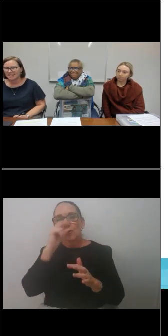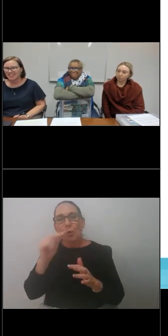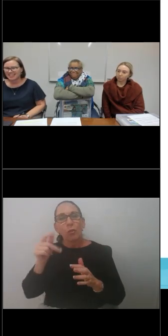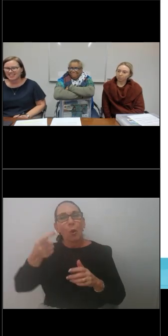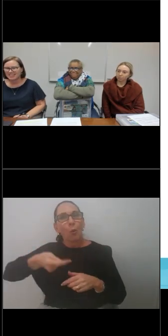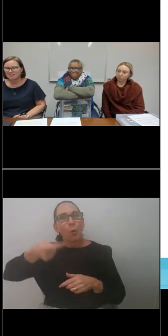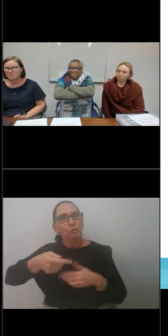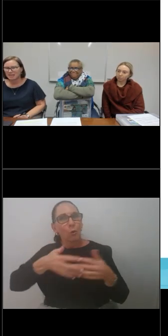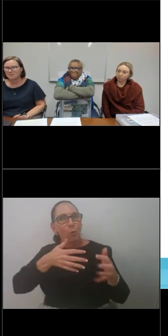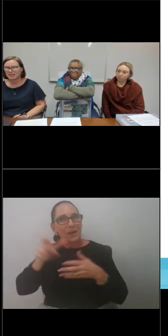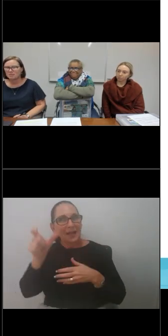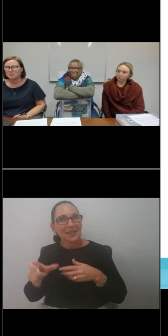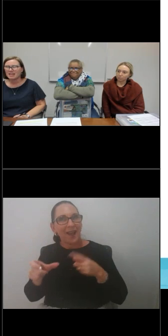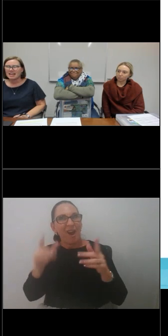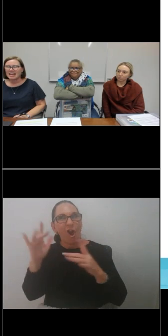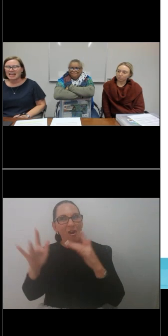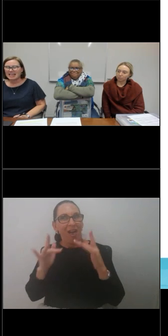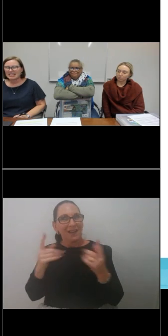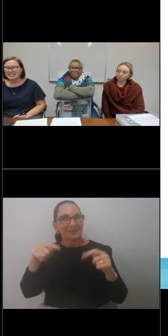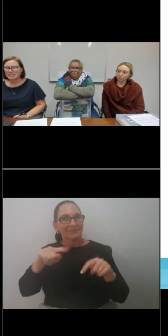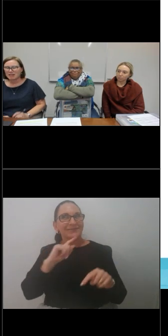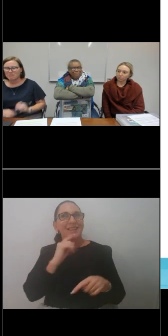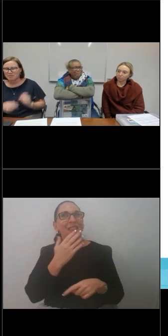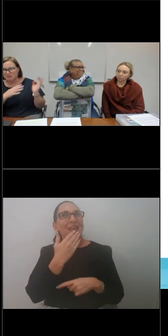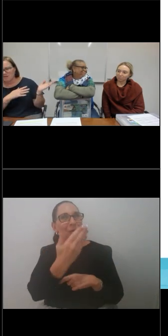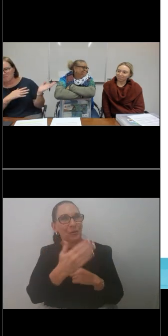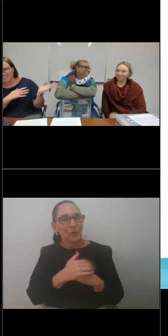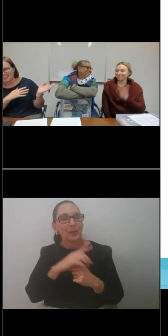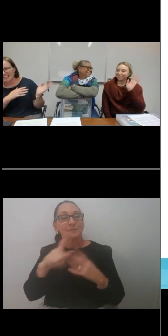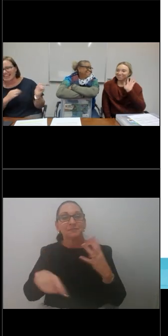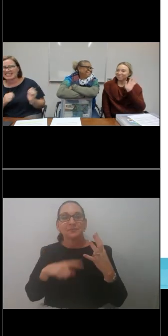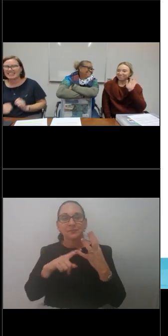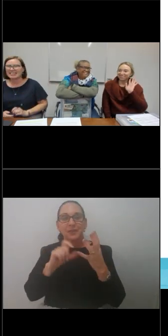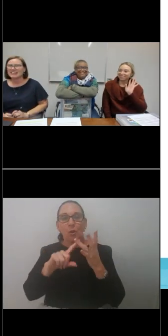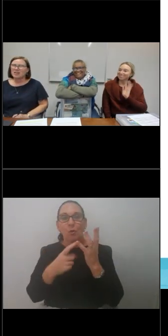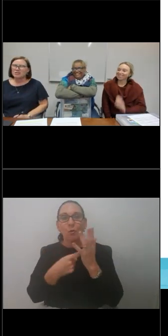thank you Neil for being available and lastly we have Courtney Mobbs down the end here who's the